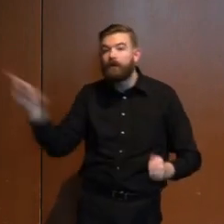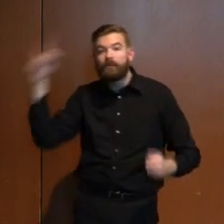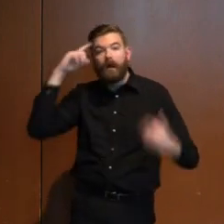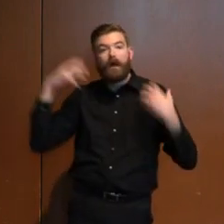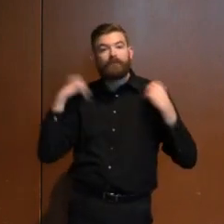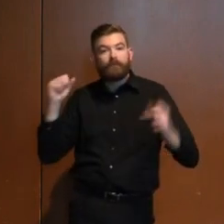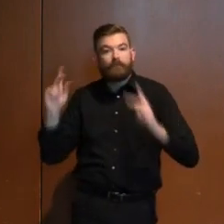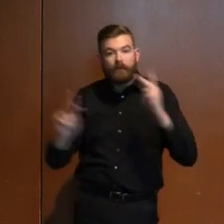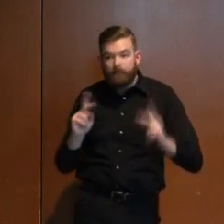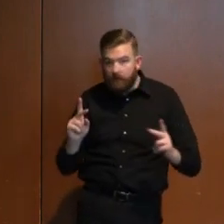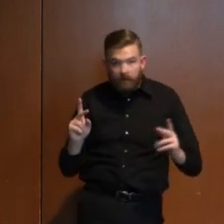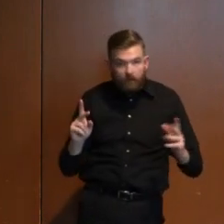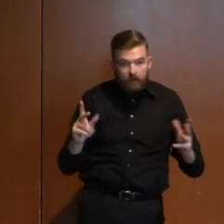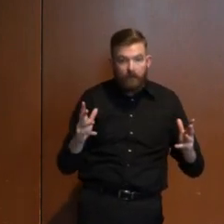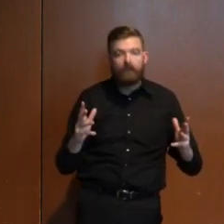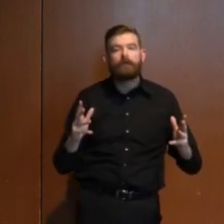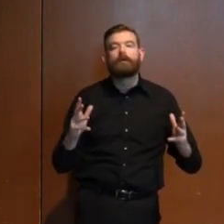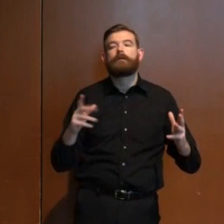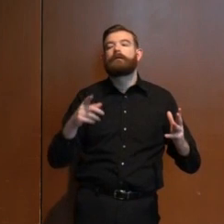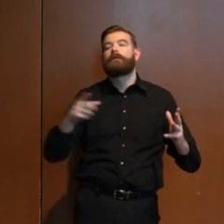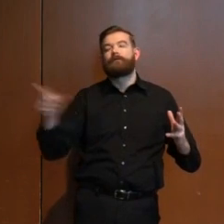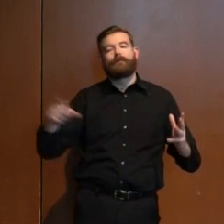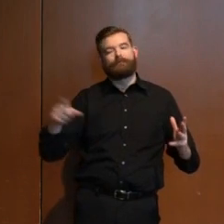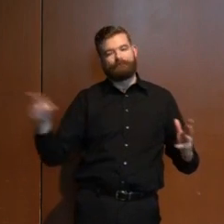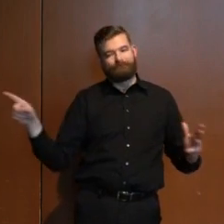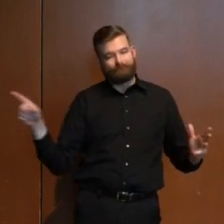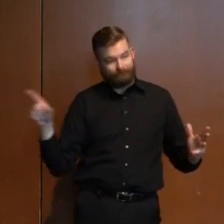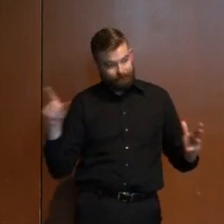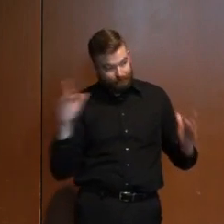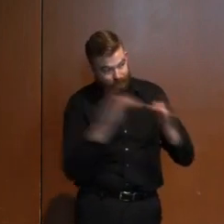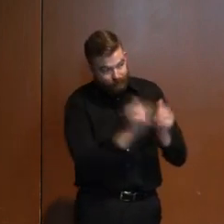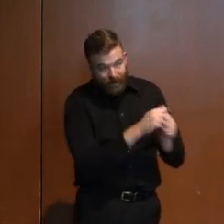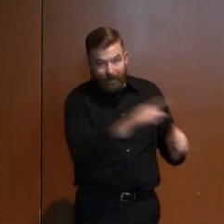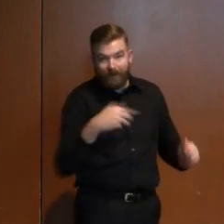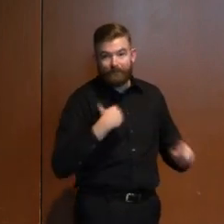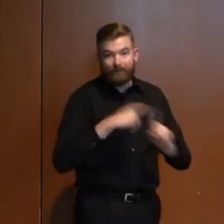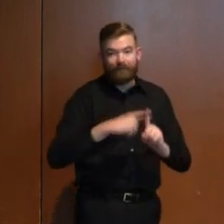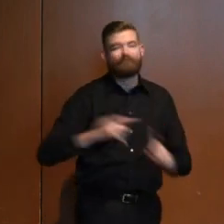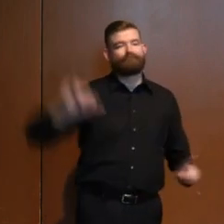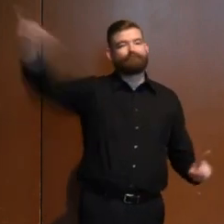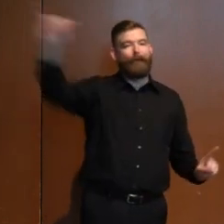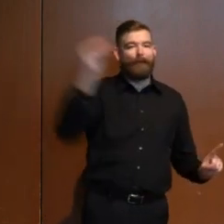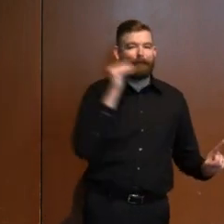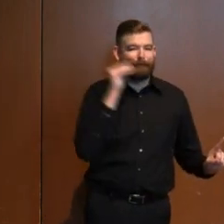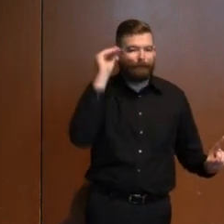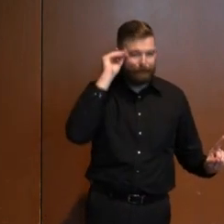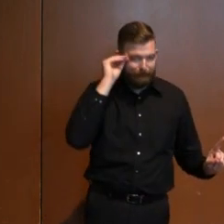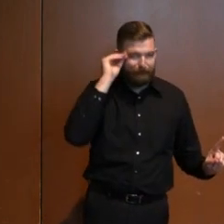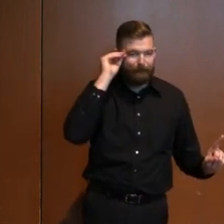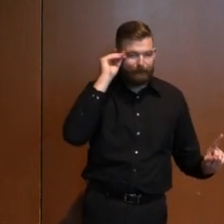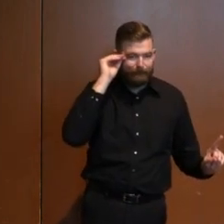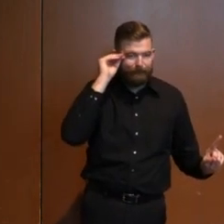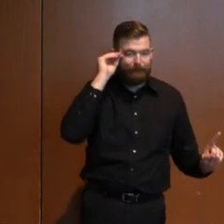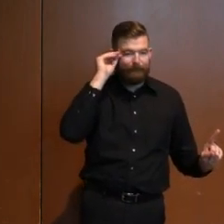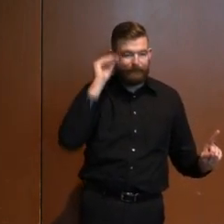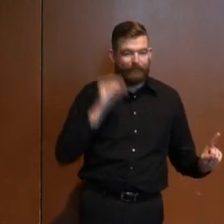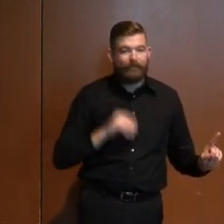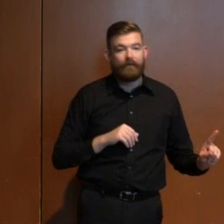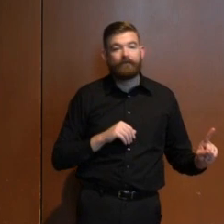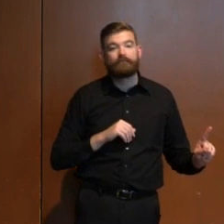DETERMINED TO HAVE CONTACT OR NEXUS WITH ANY OF THE POSITIVE INDIVIDUALS ARE IN QUARANTINE.